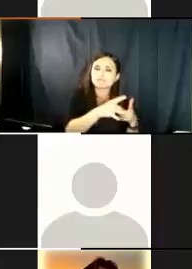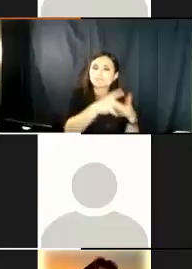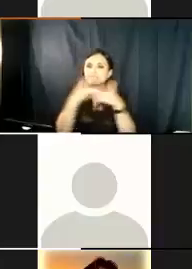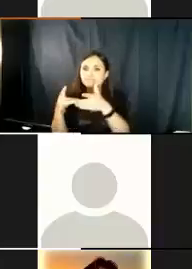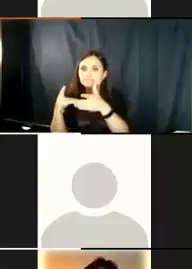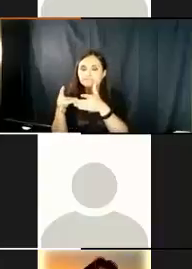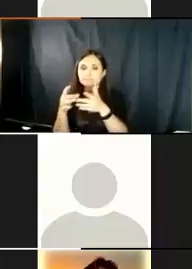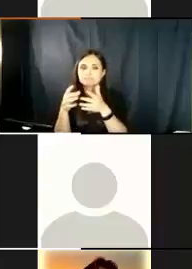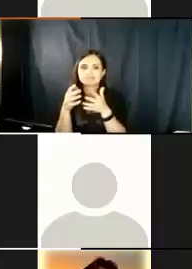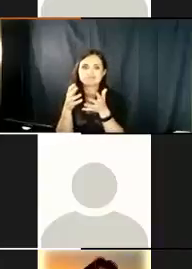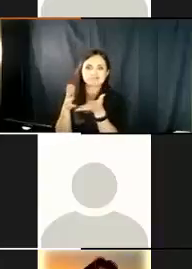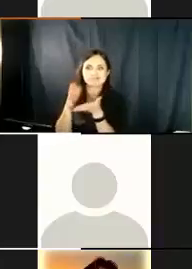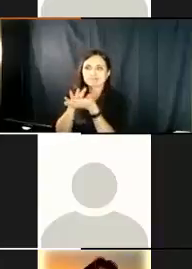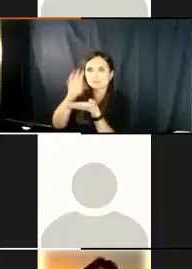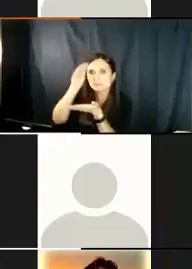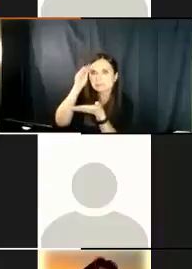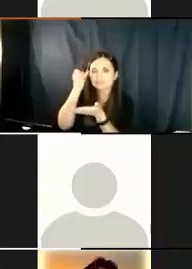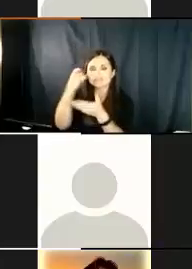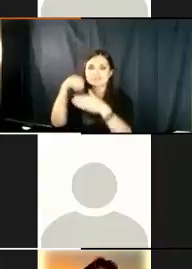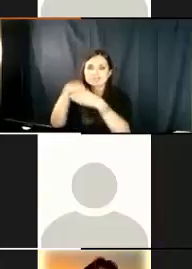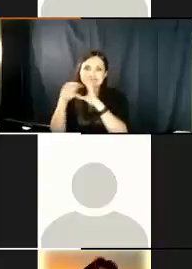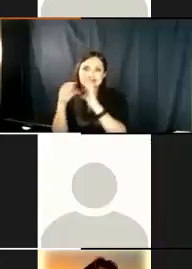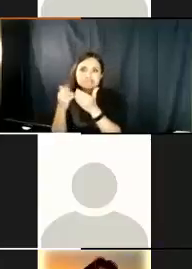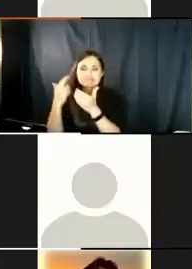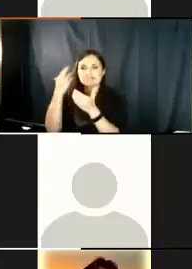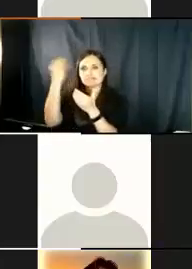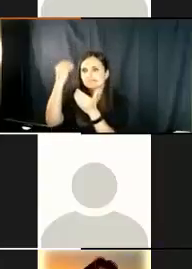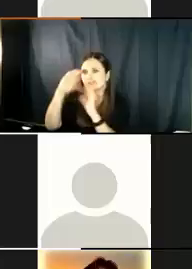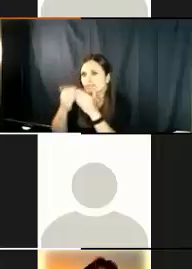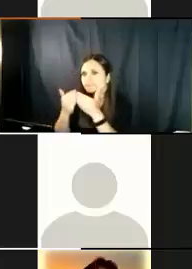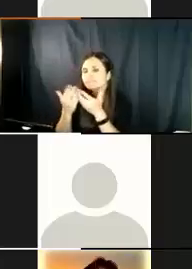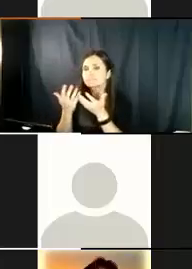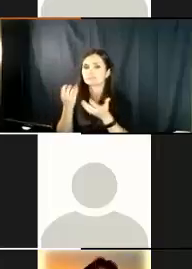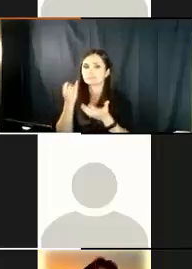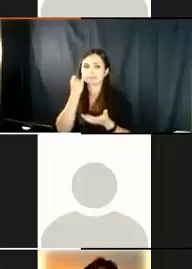learning and help them to learn whether they're in the classroom or outside of the classroom. Whether they're online.